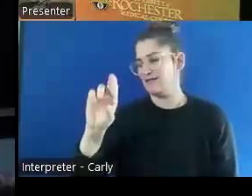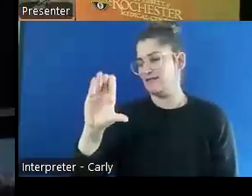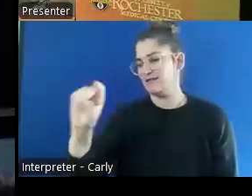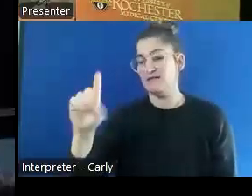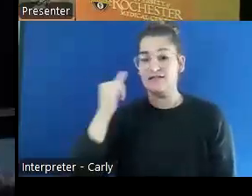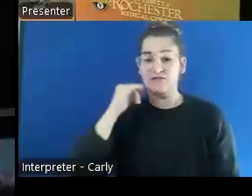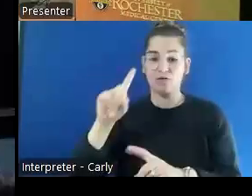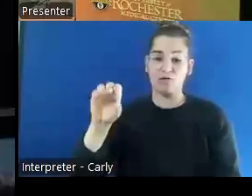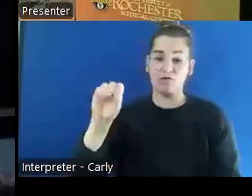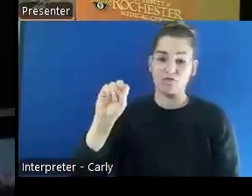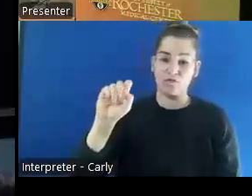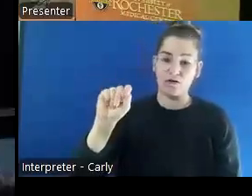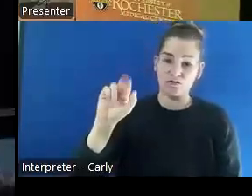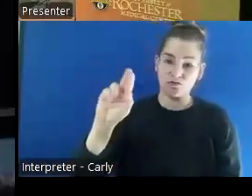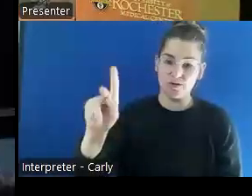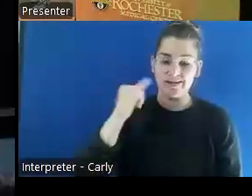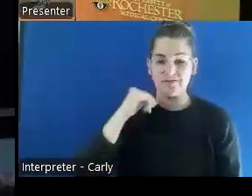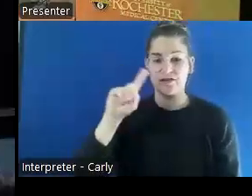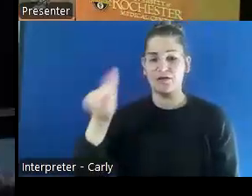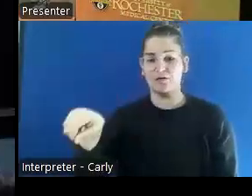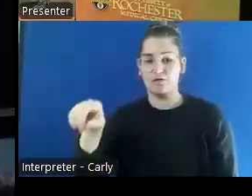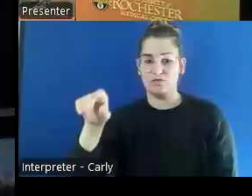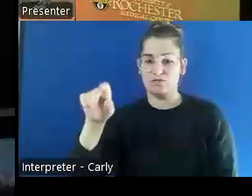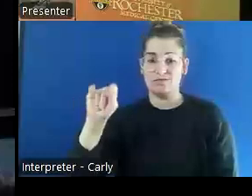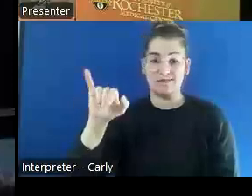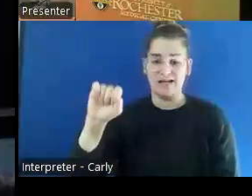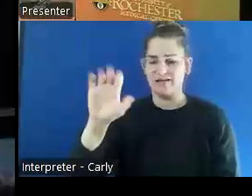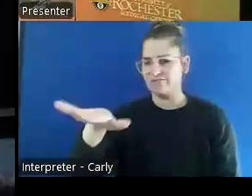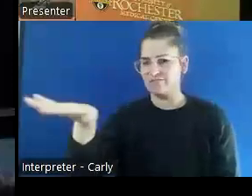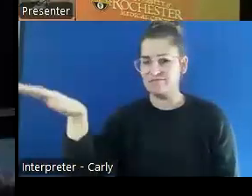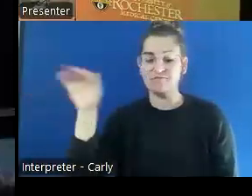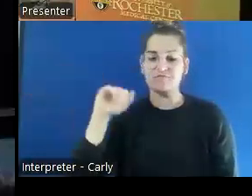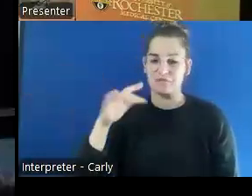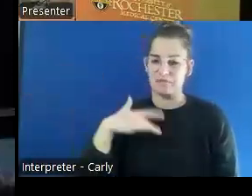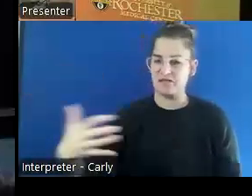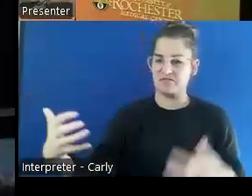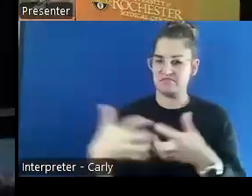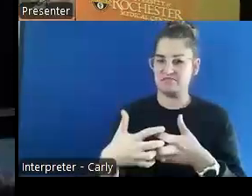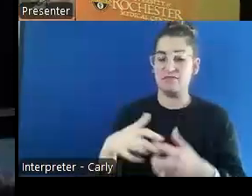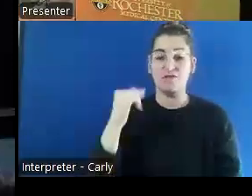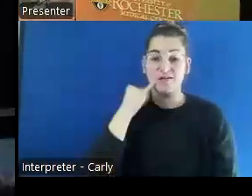which is our RGH um kind of like it's similar to U strong ties young adult over there so those are